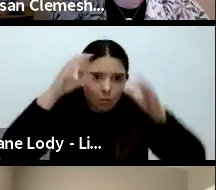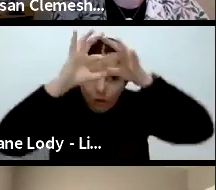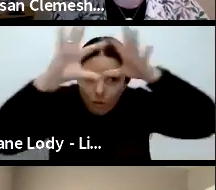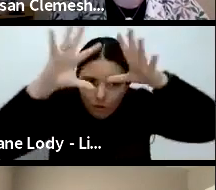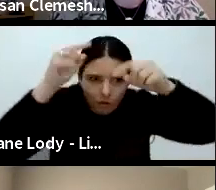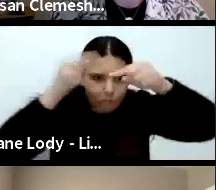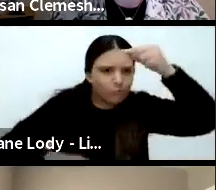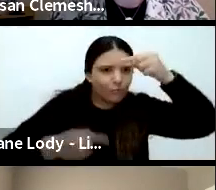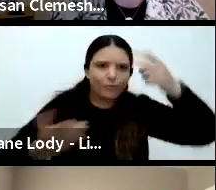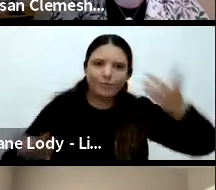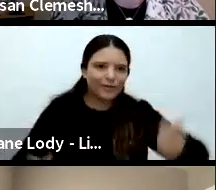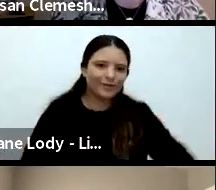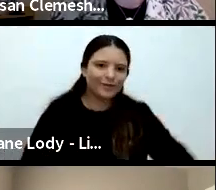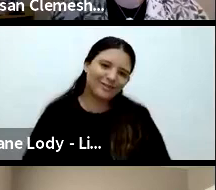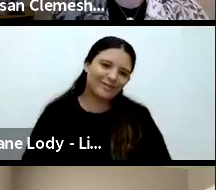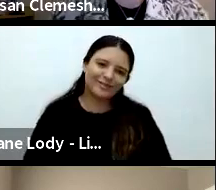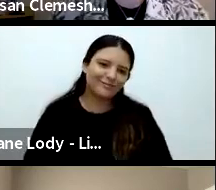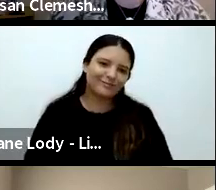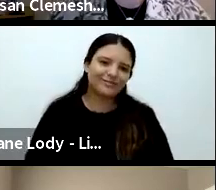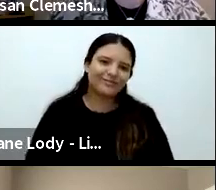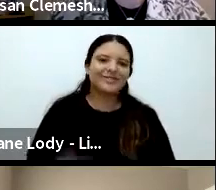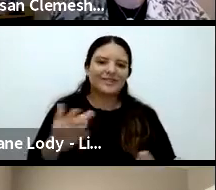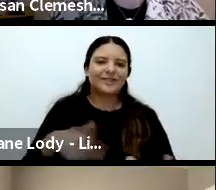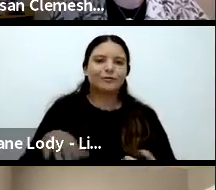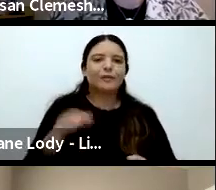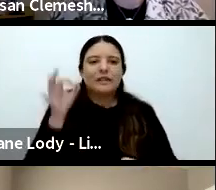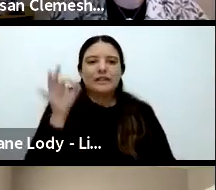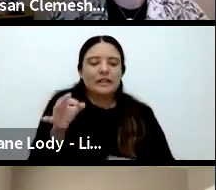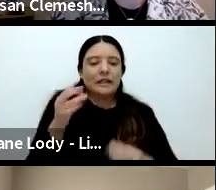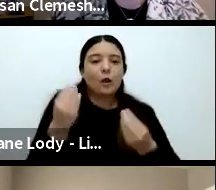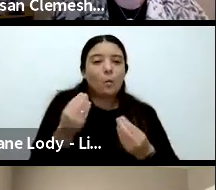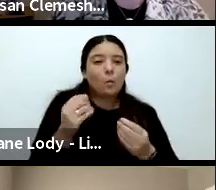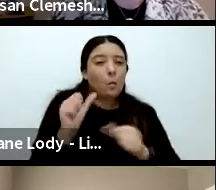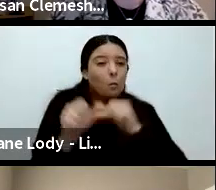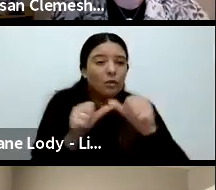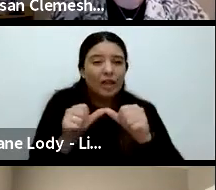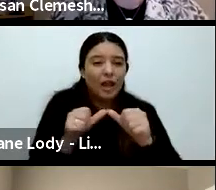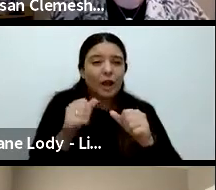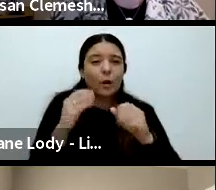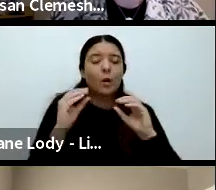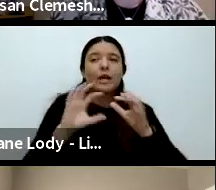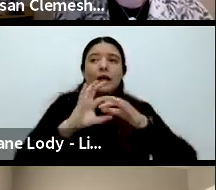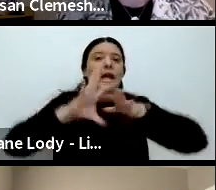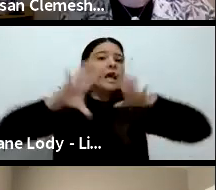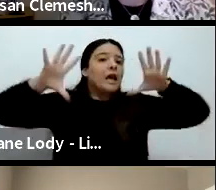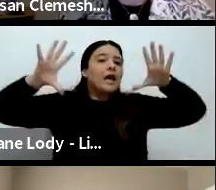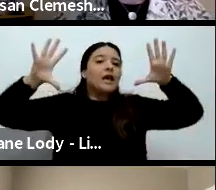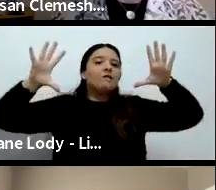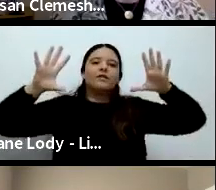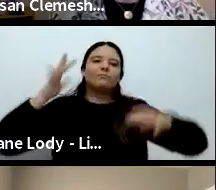bells other than having classes and bells I'm not sure what the way out of that is. especially especially in a big school.